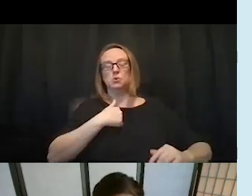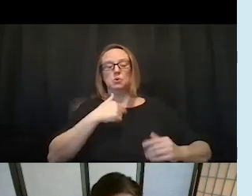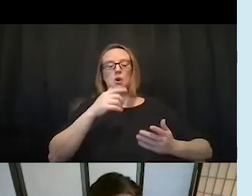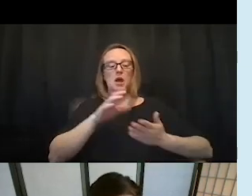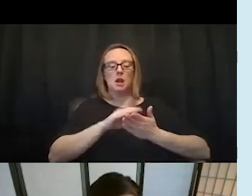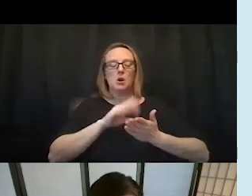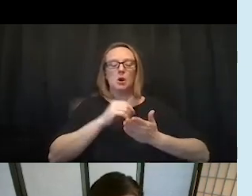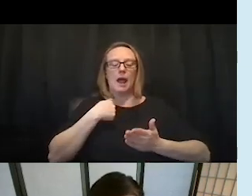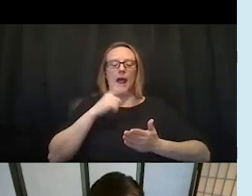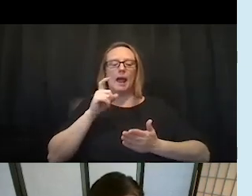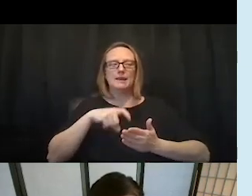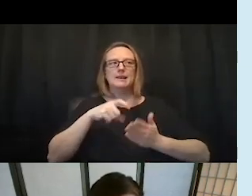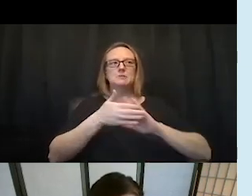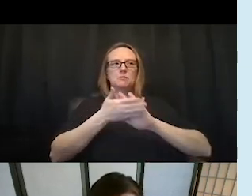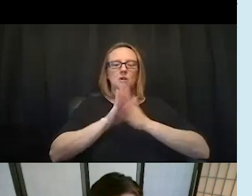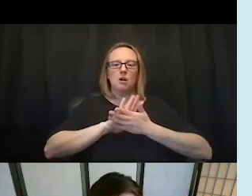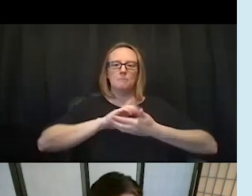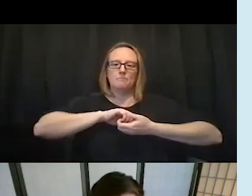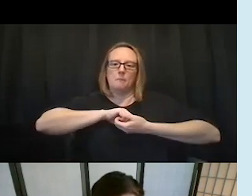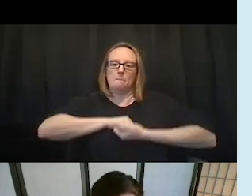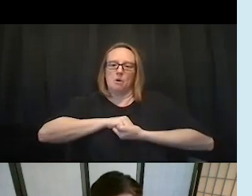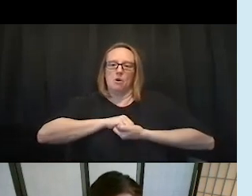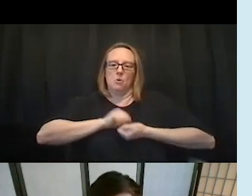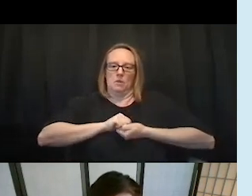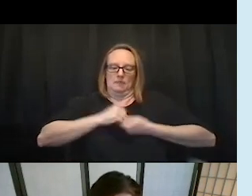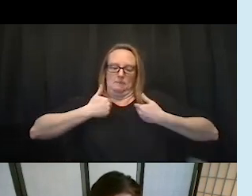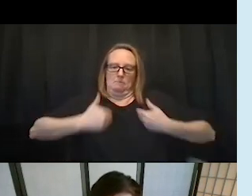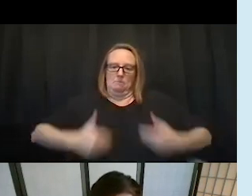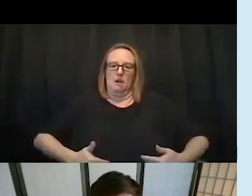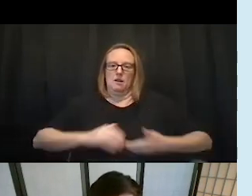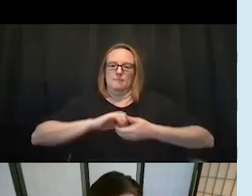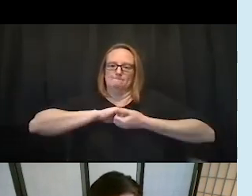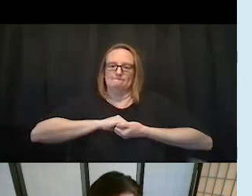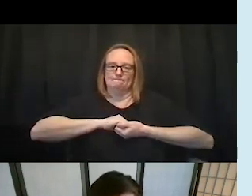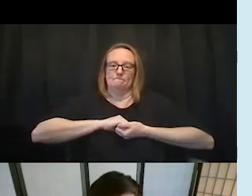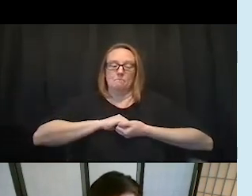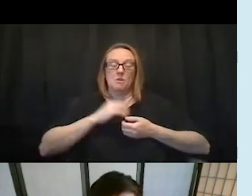more of a partnership with my body and the body is the place that holds all of our life experiences,